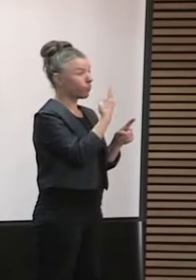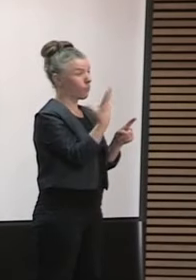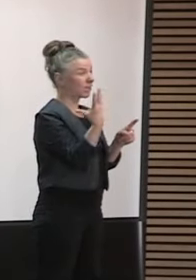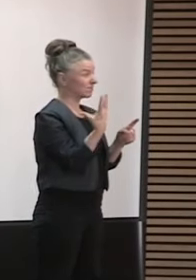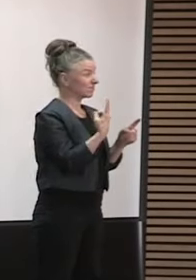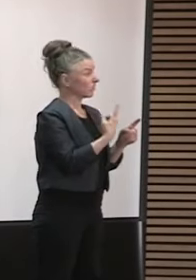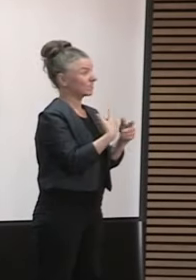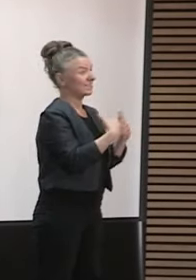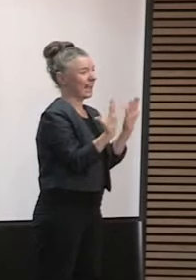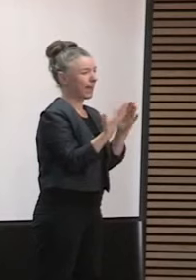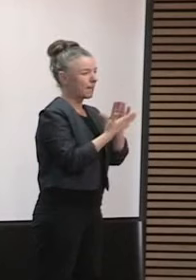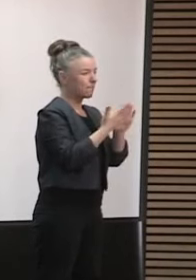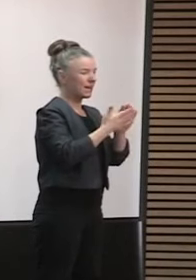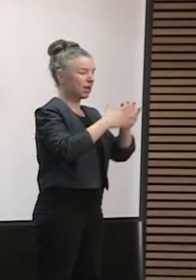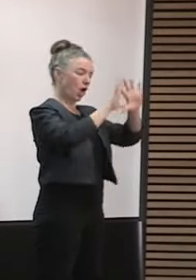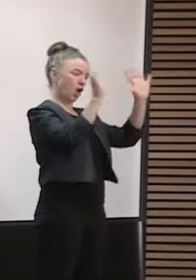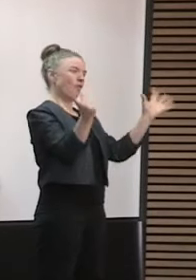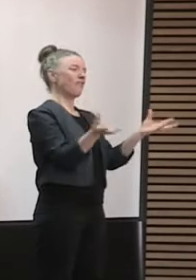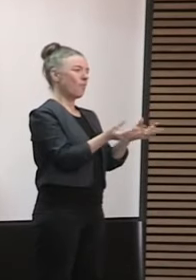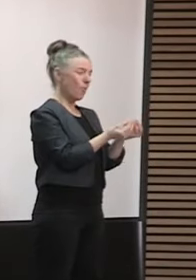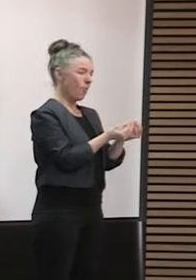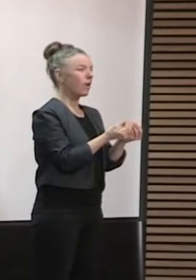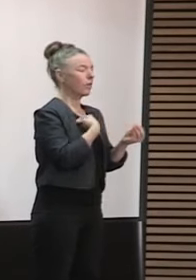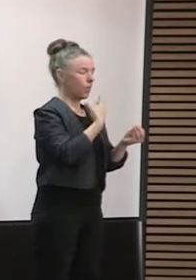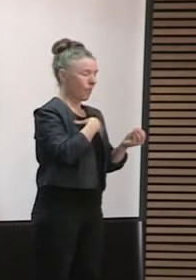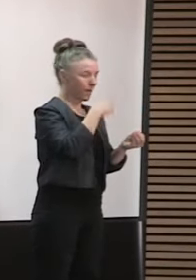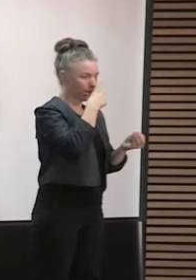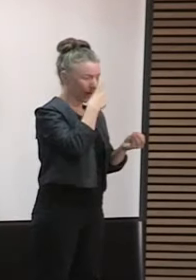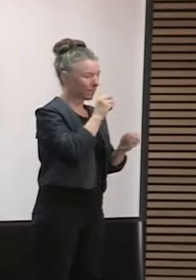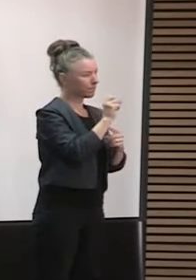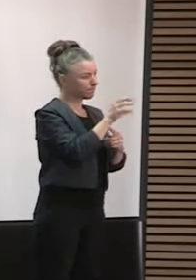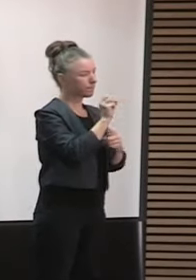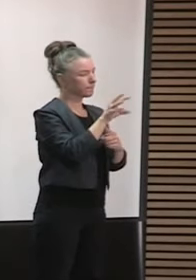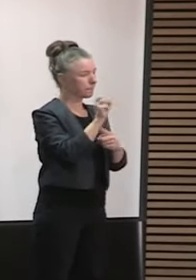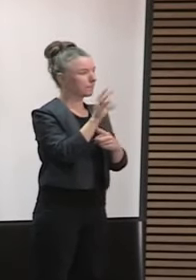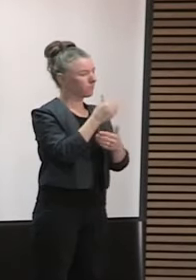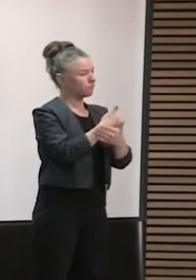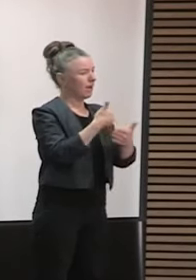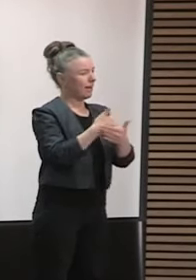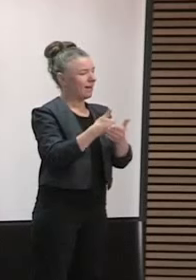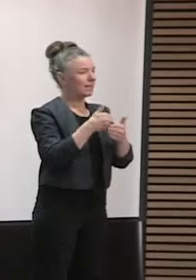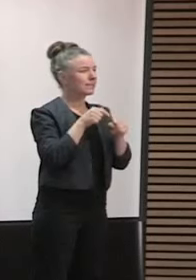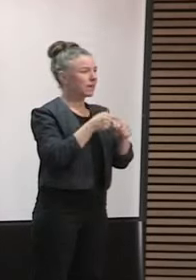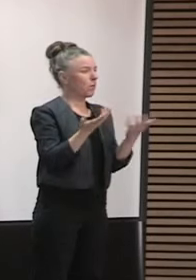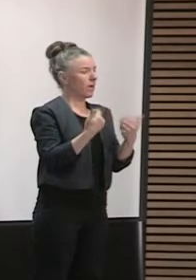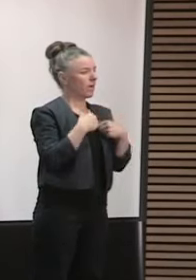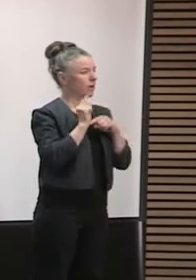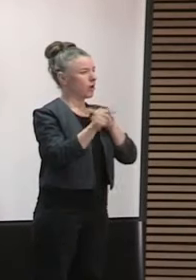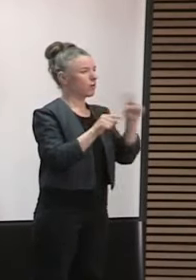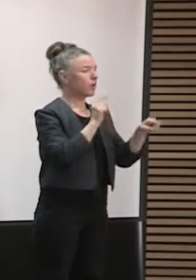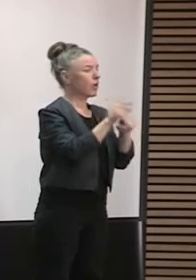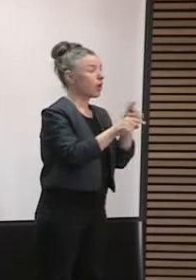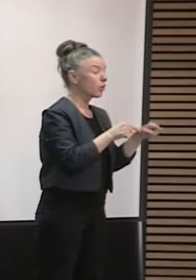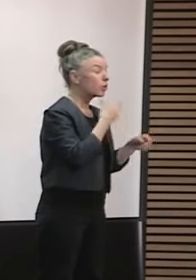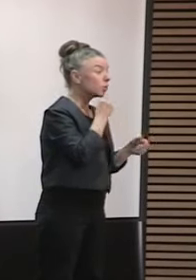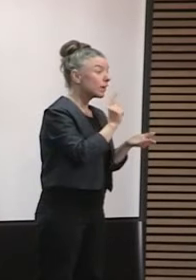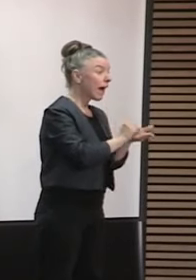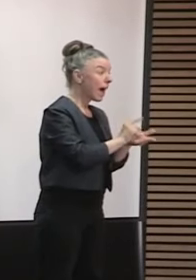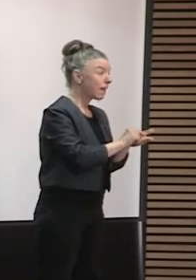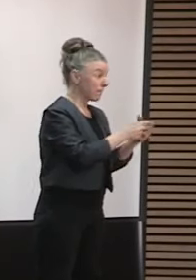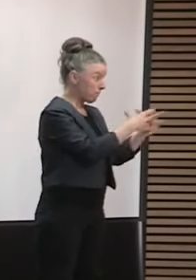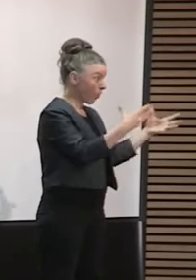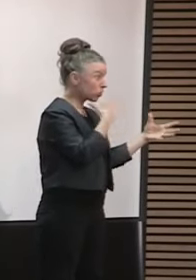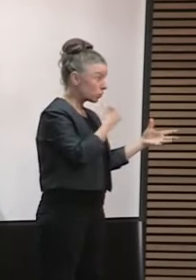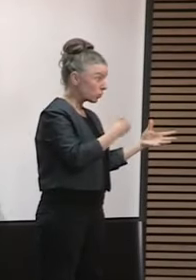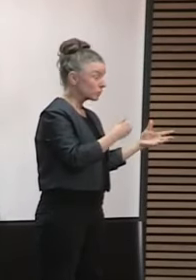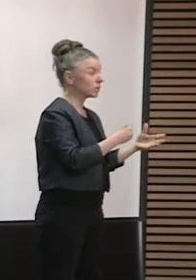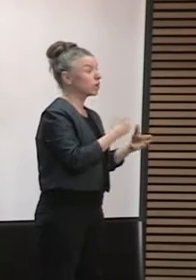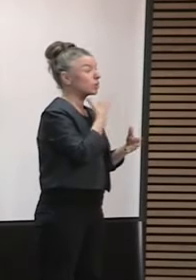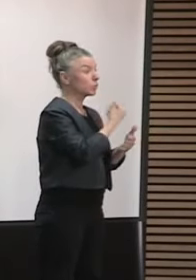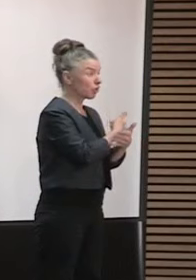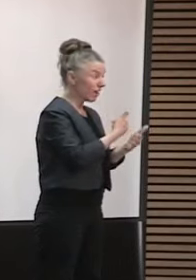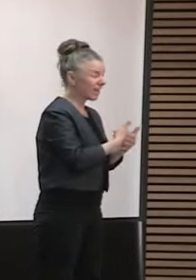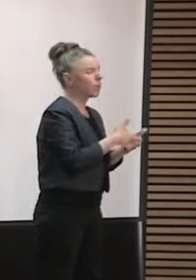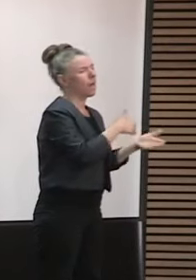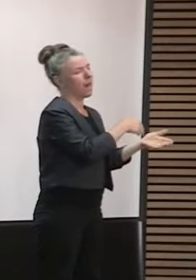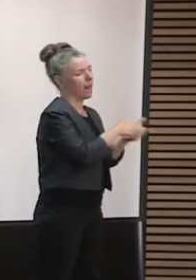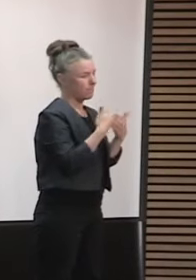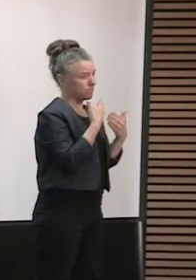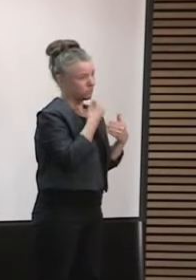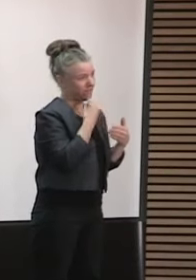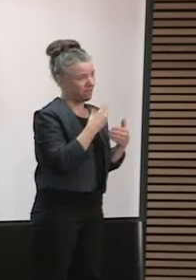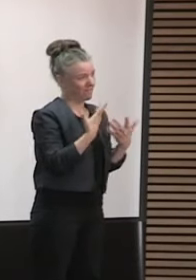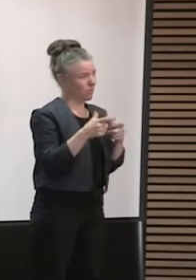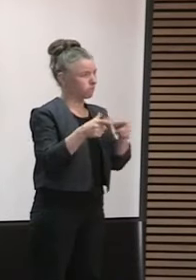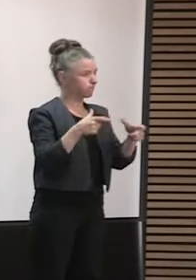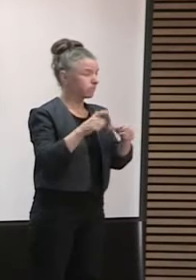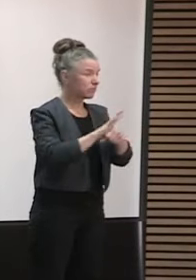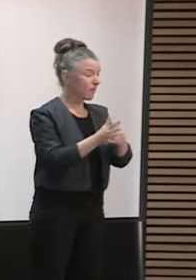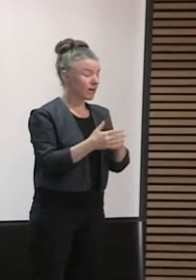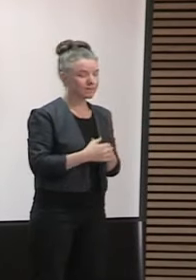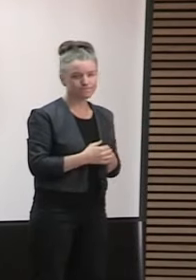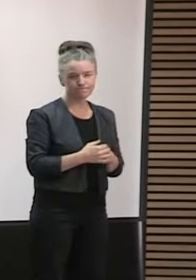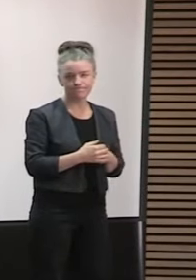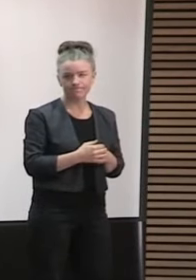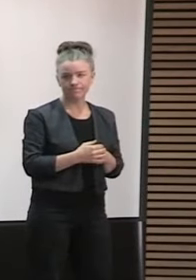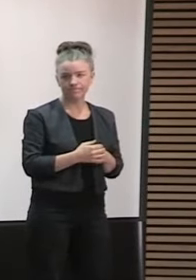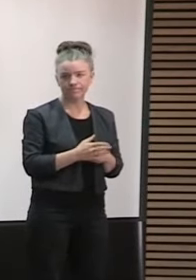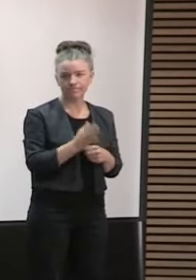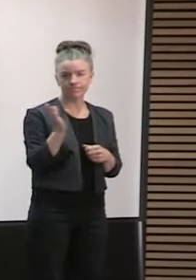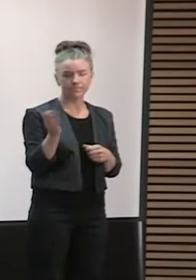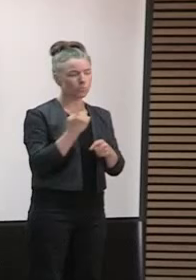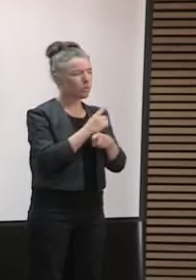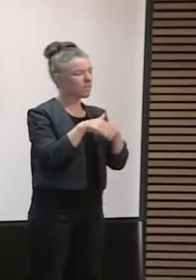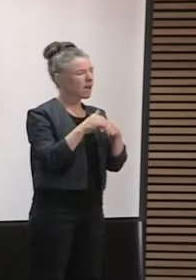everybody.